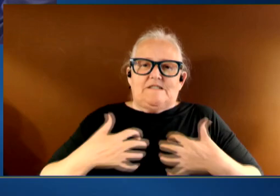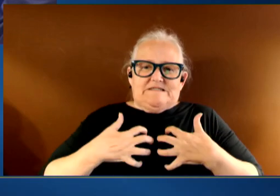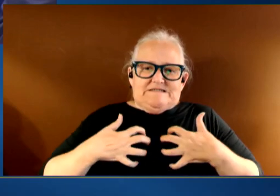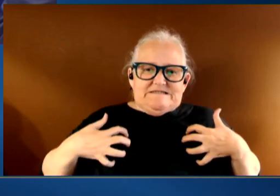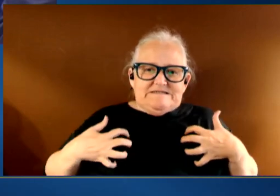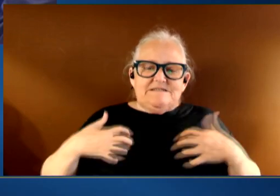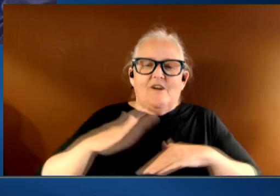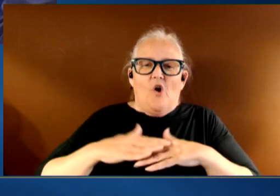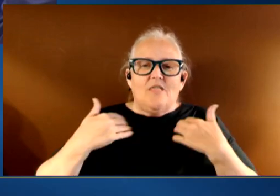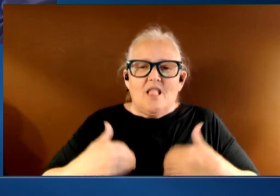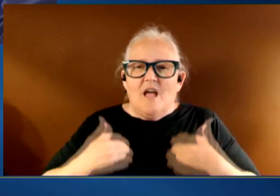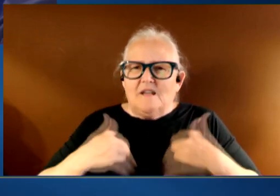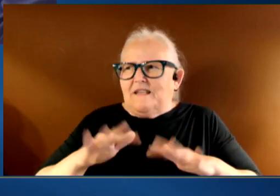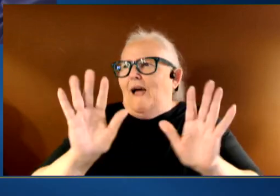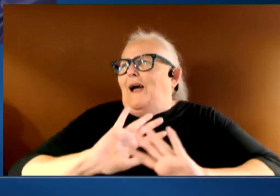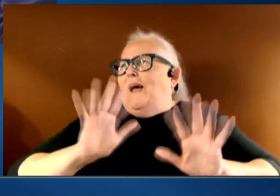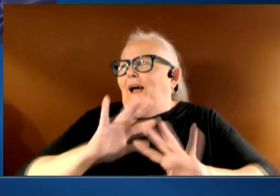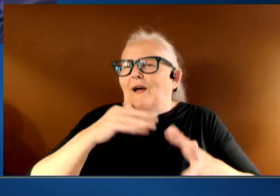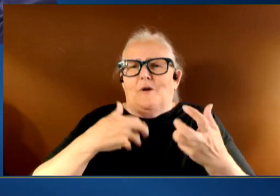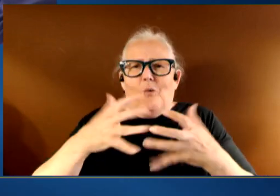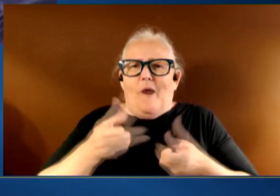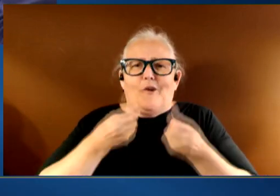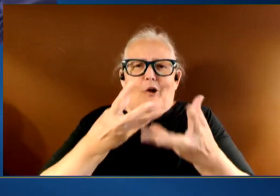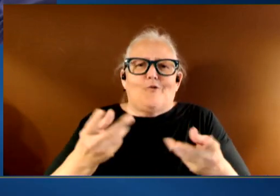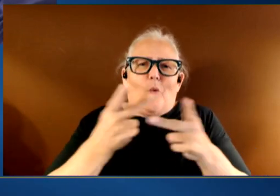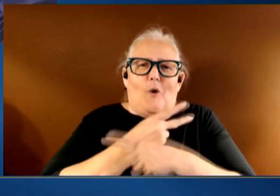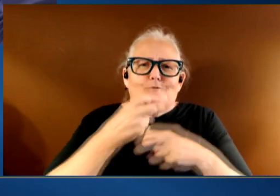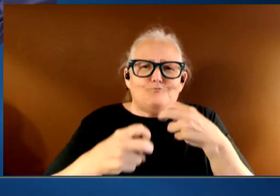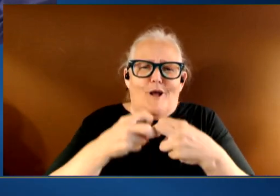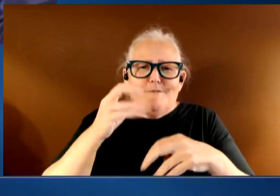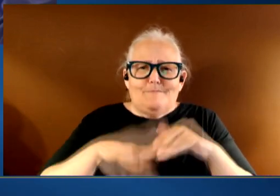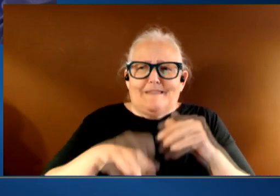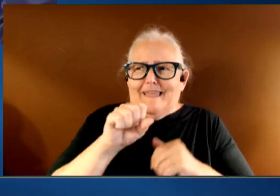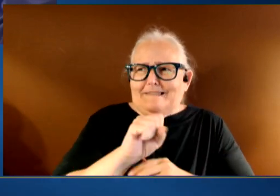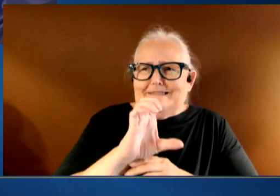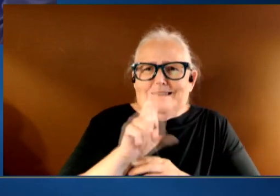worse than sickle cell. So, like I said, what was traditionally done was to take the blood